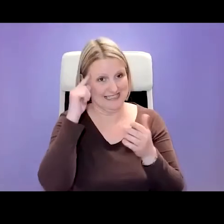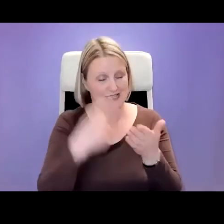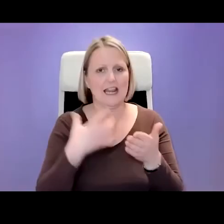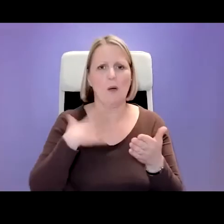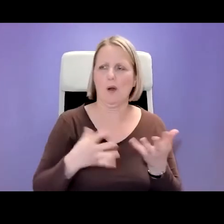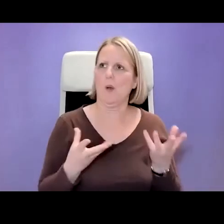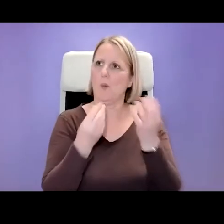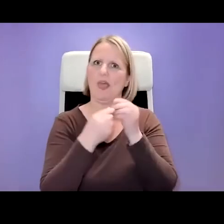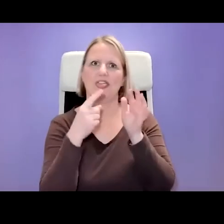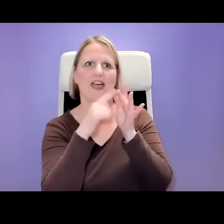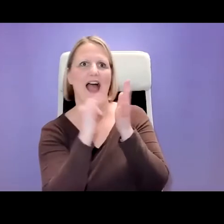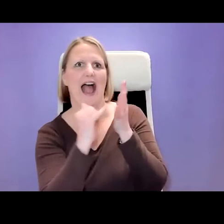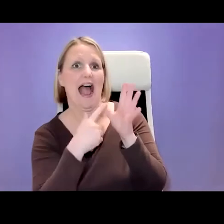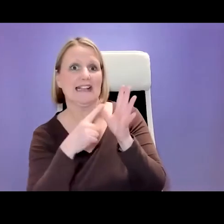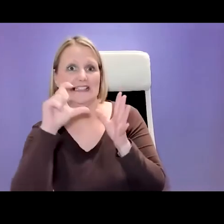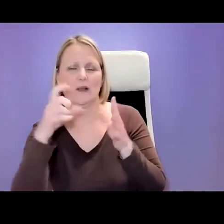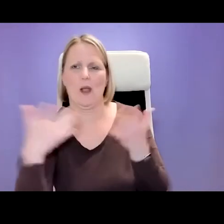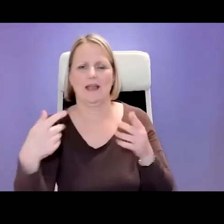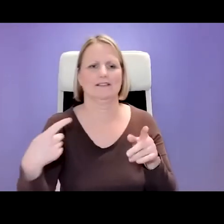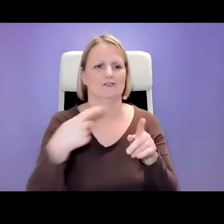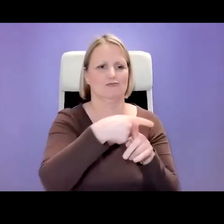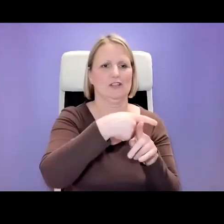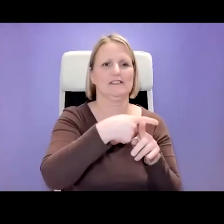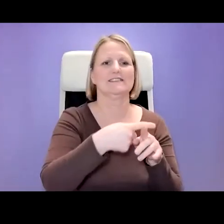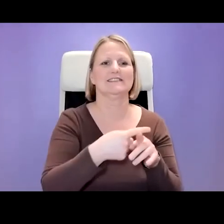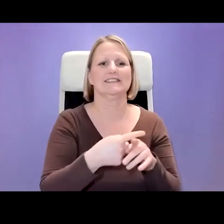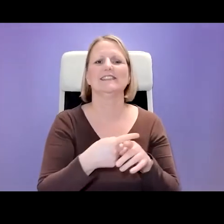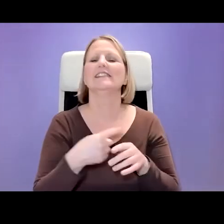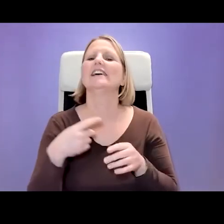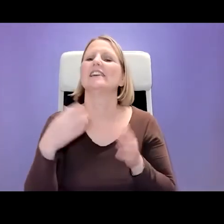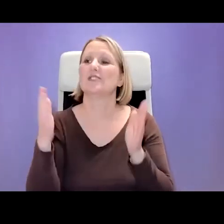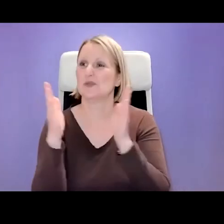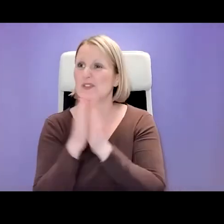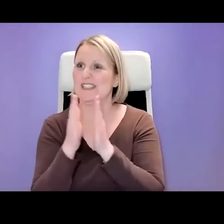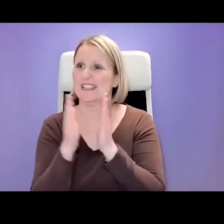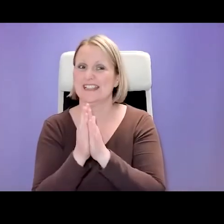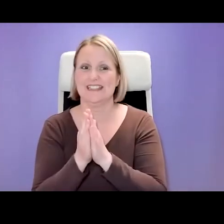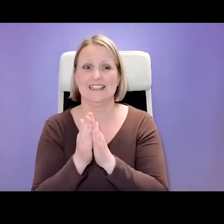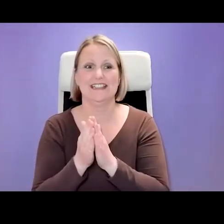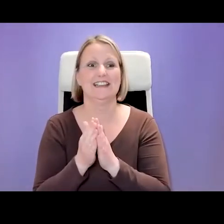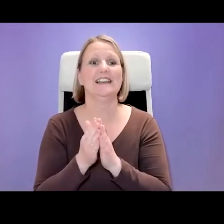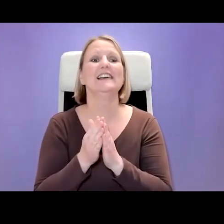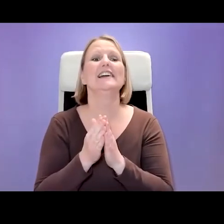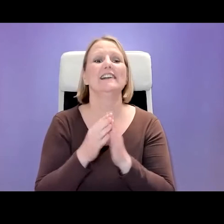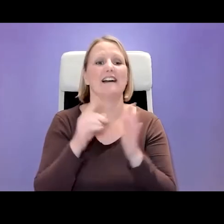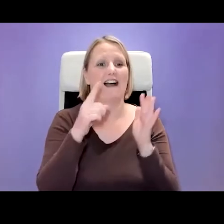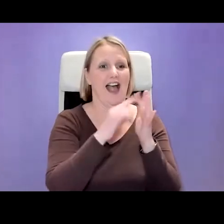It was a pinnacle Sunday, when he left our pew to sit on the floor next to Isaac as Isaac stood and presided.